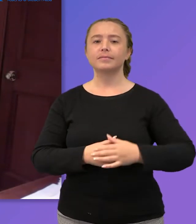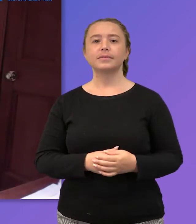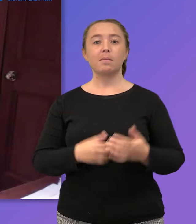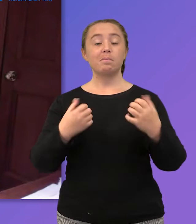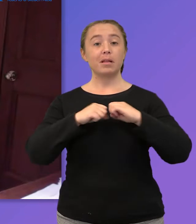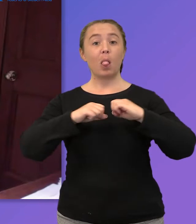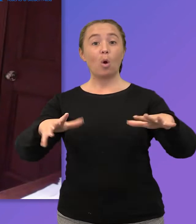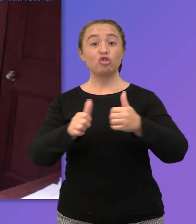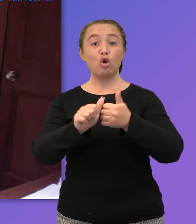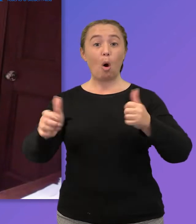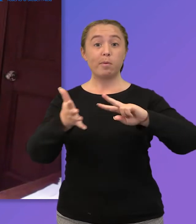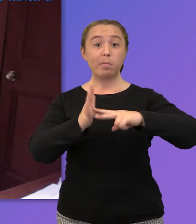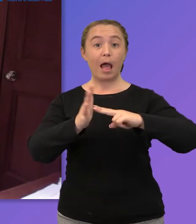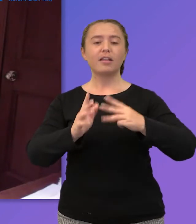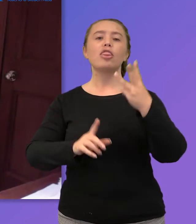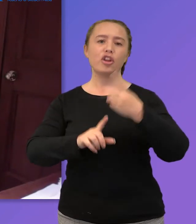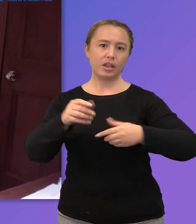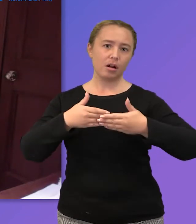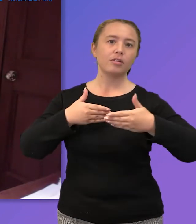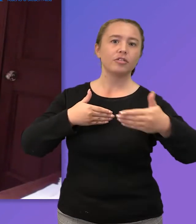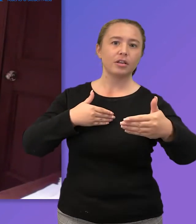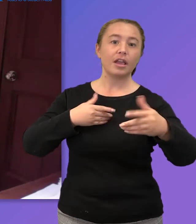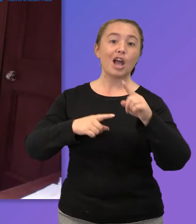We've just launched our corporate plan for the next three years and you'd be joining